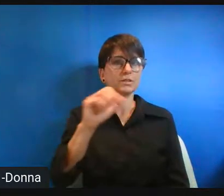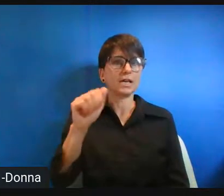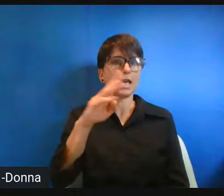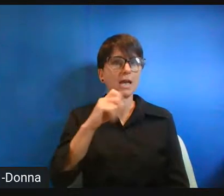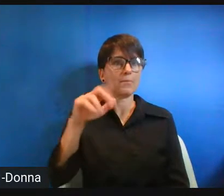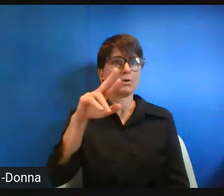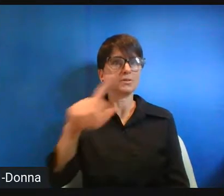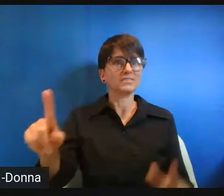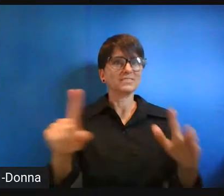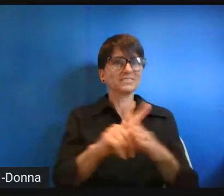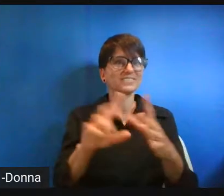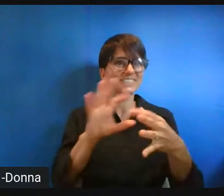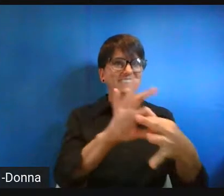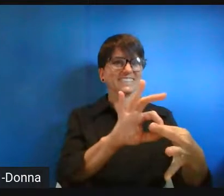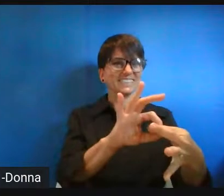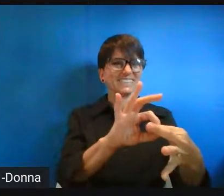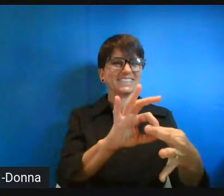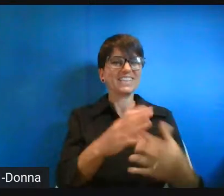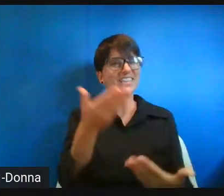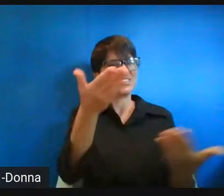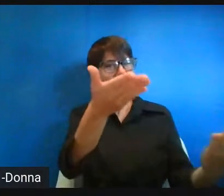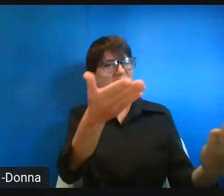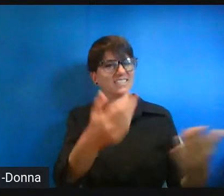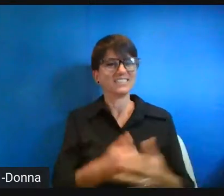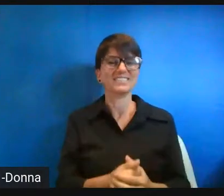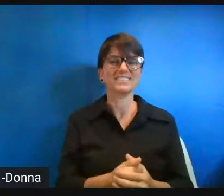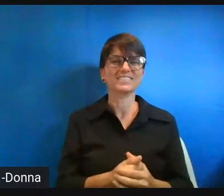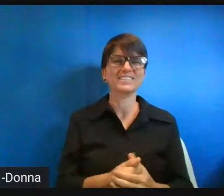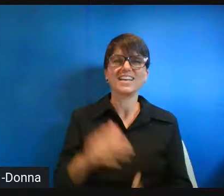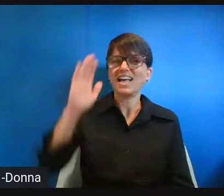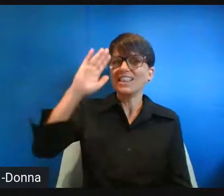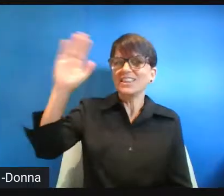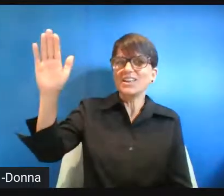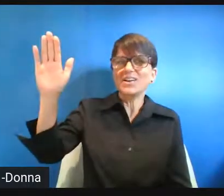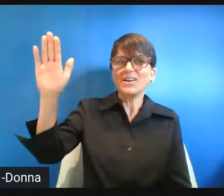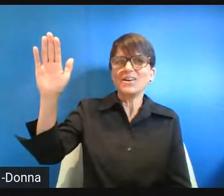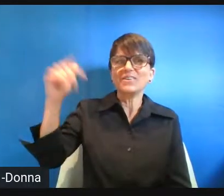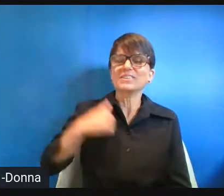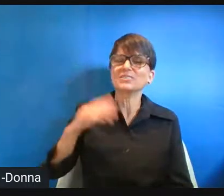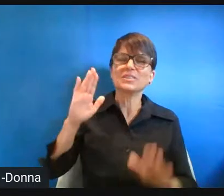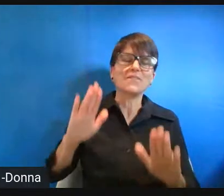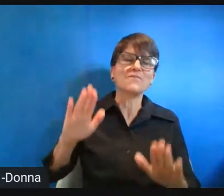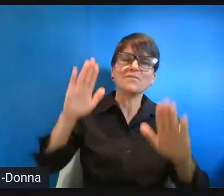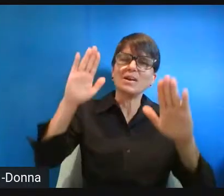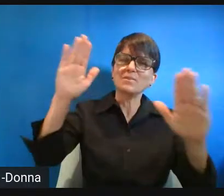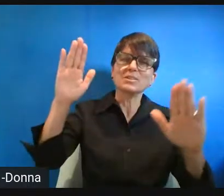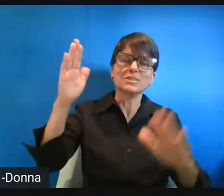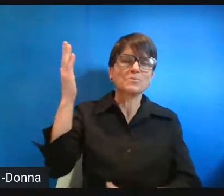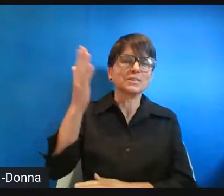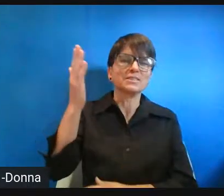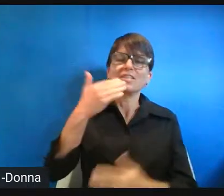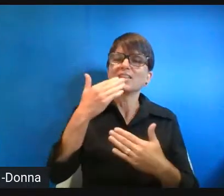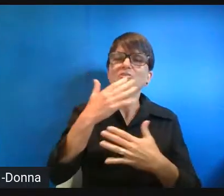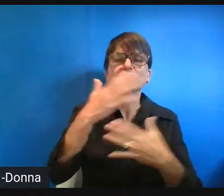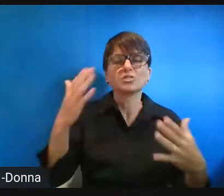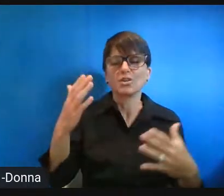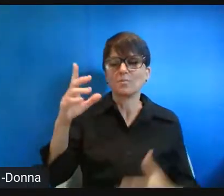and it does not look like we have any more questions coming up and so, I am assuming that Amber will be joining us.